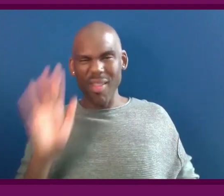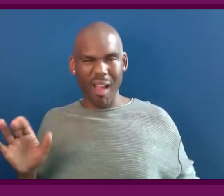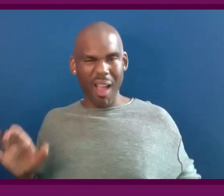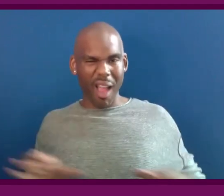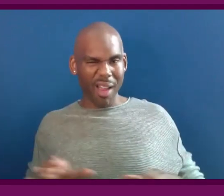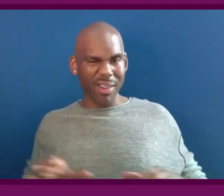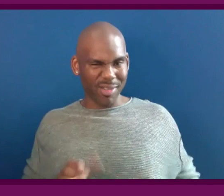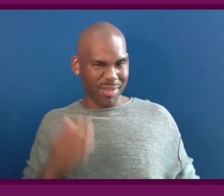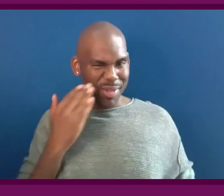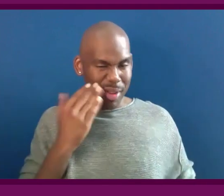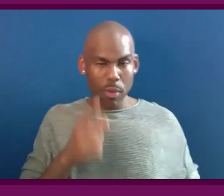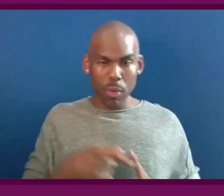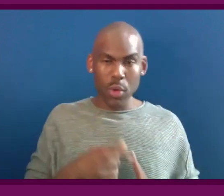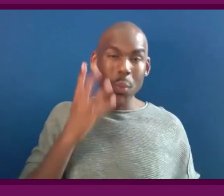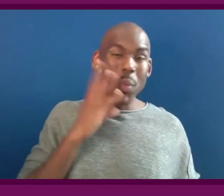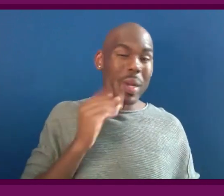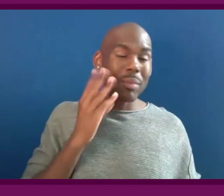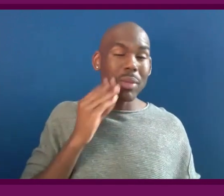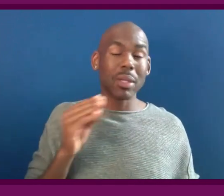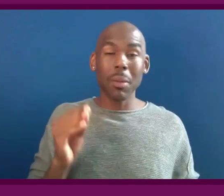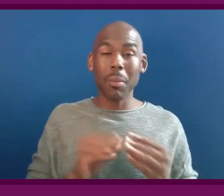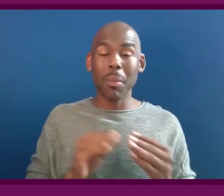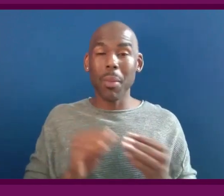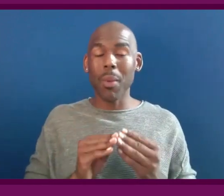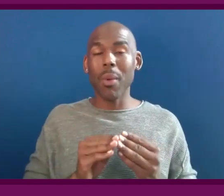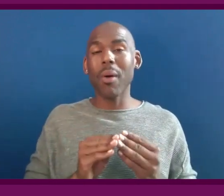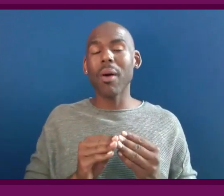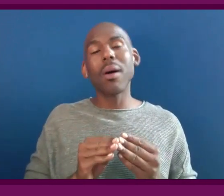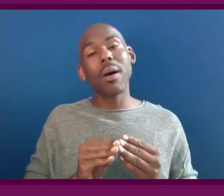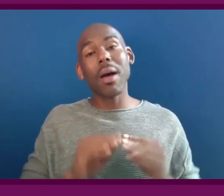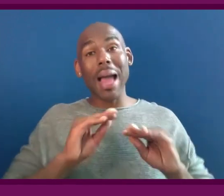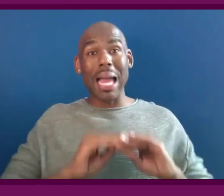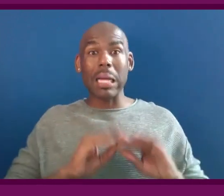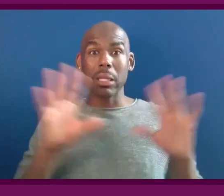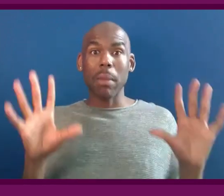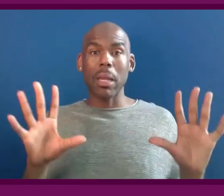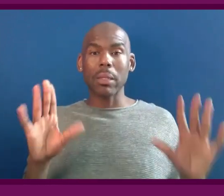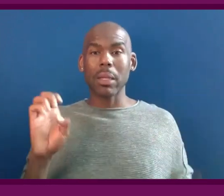I think when we experienced more explicit forms of bias, it's easier to call out, but